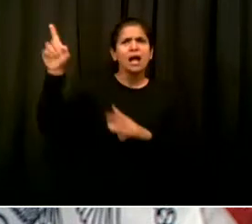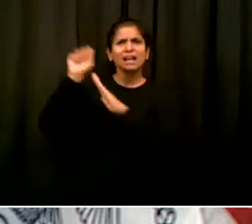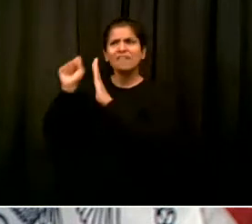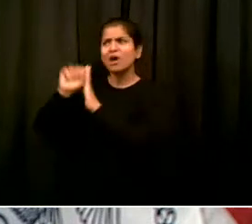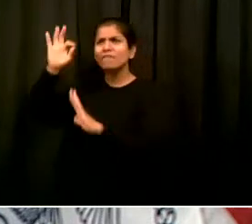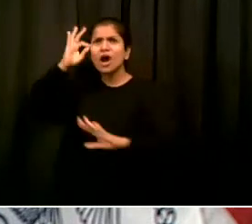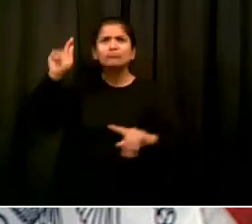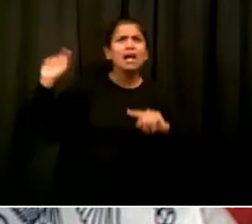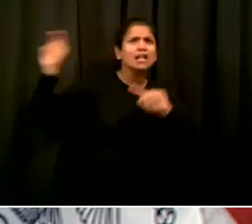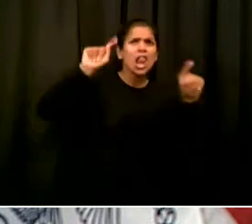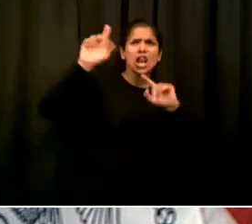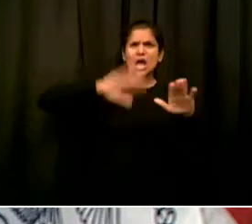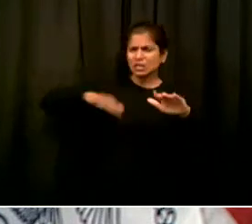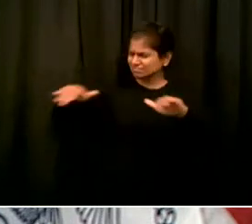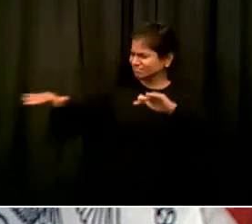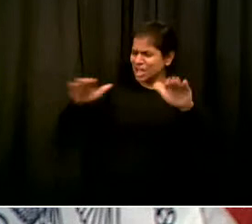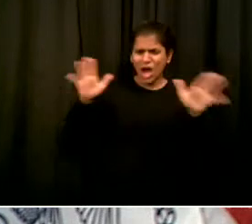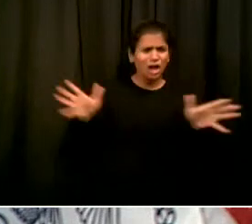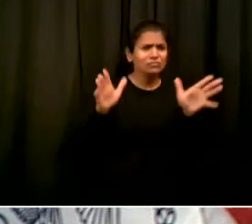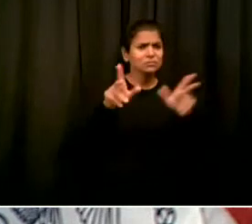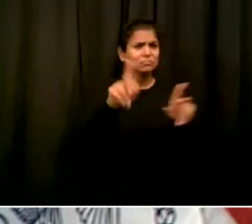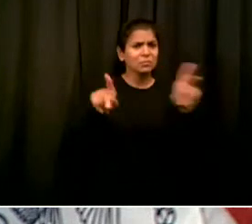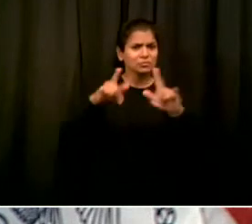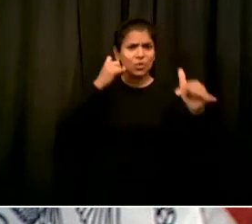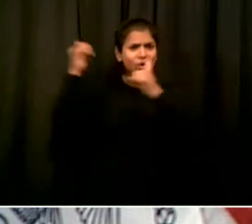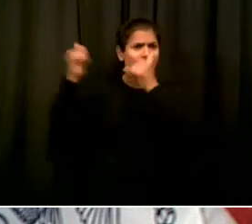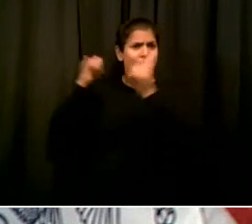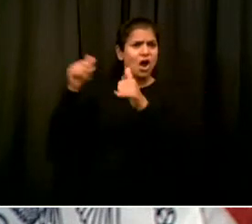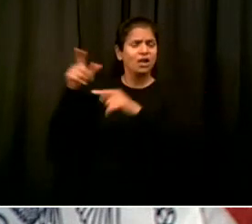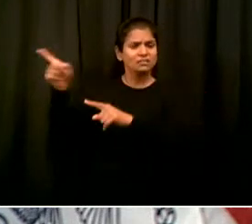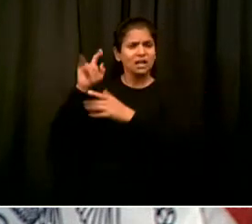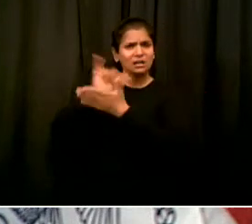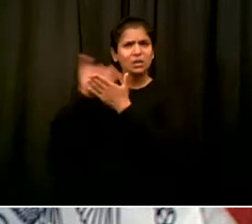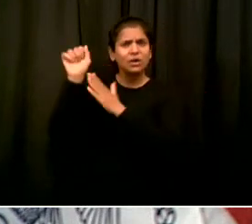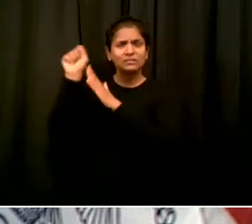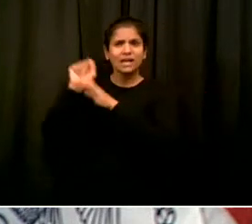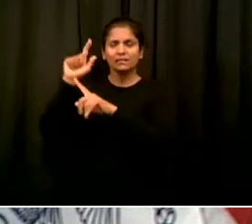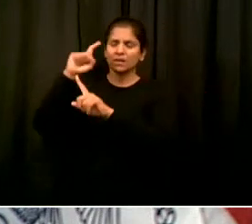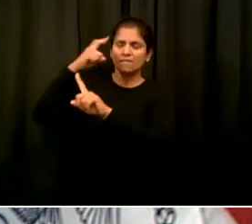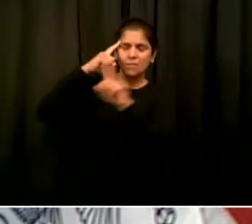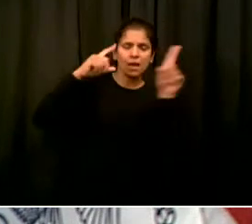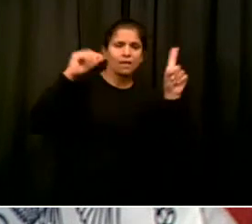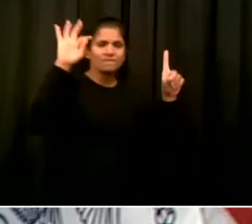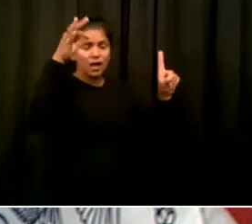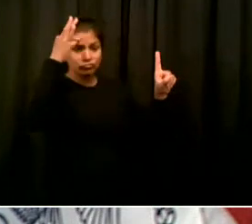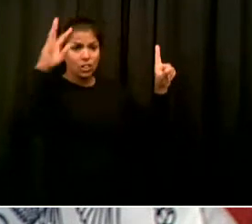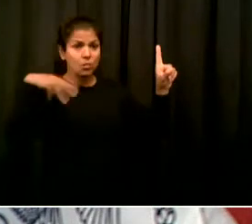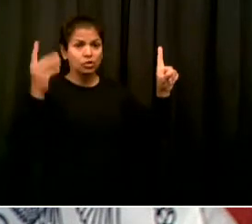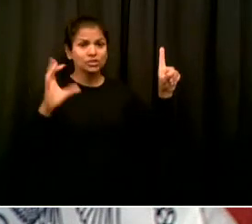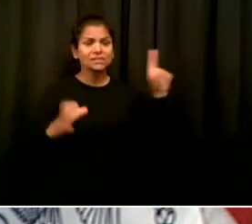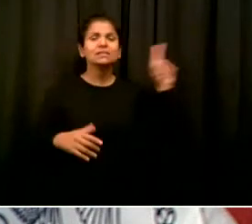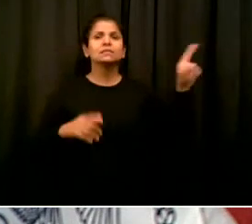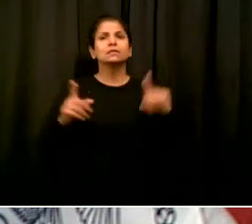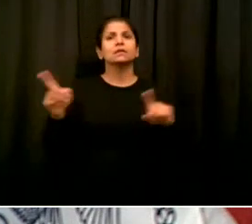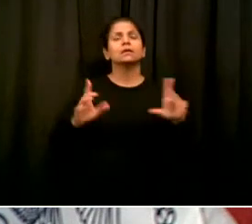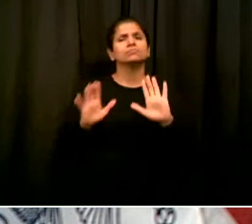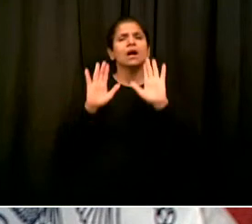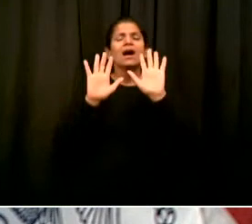STATE LAW, THAT WOULD BE A POLITICAL AGENDA, NO?